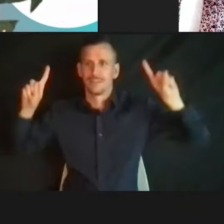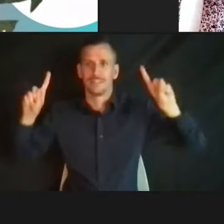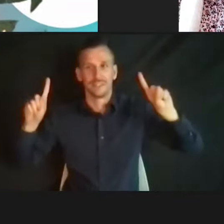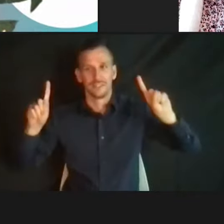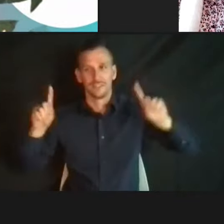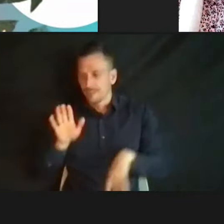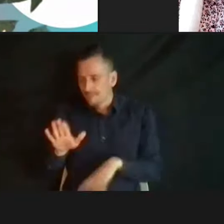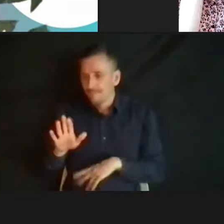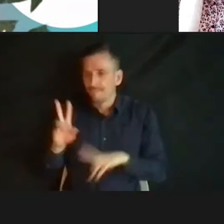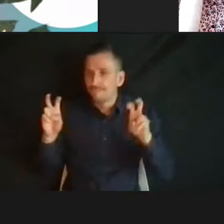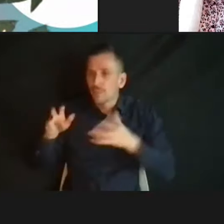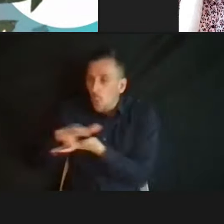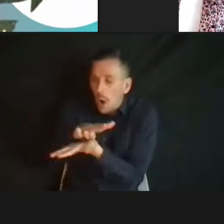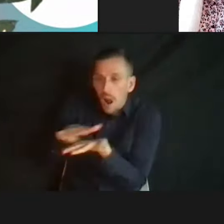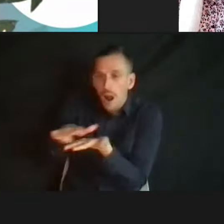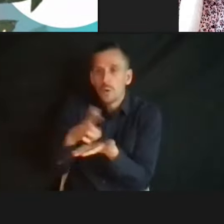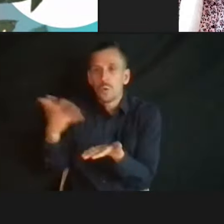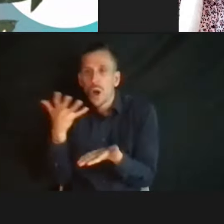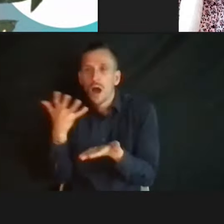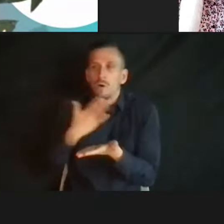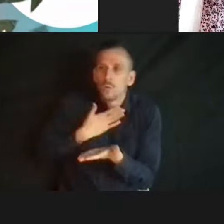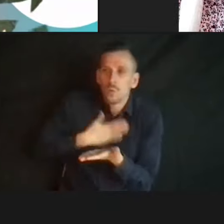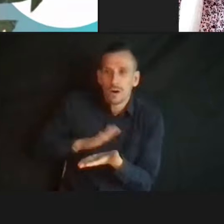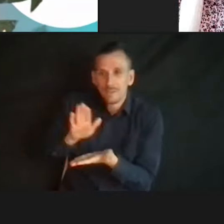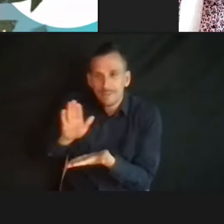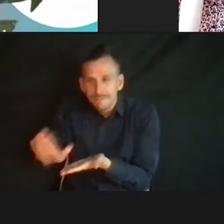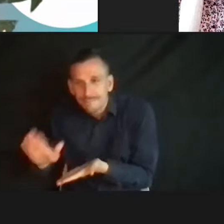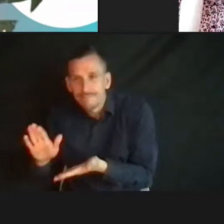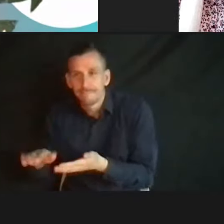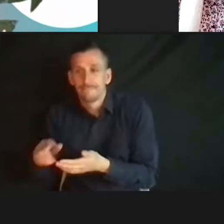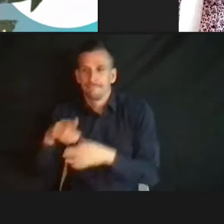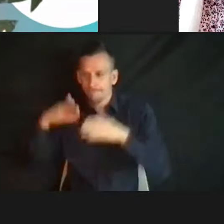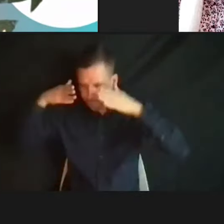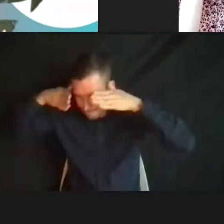approach to speak to them as to what their problems are, what the solutions are and